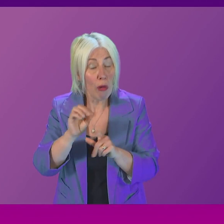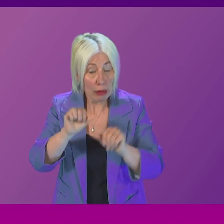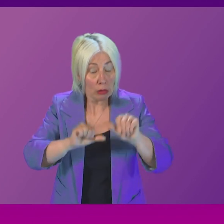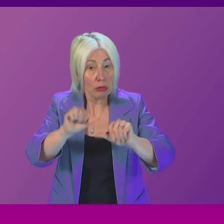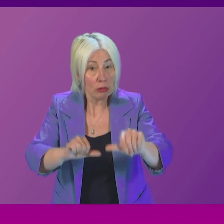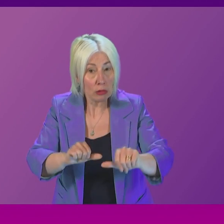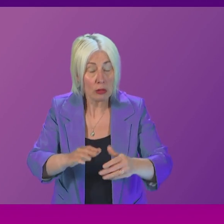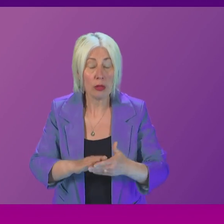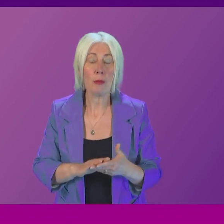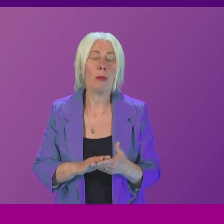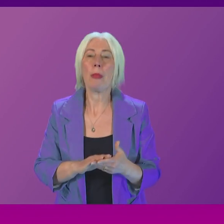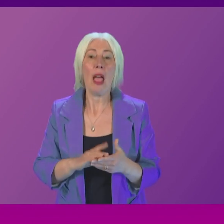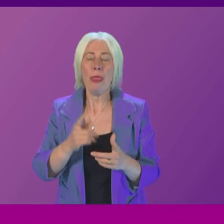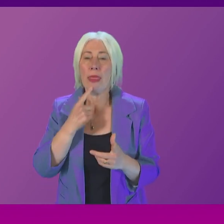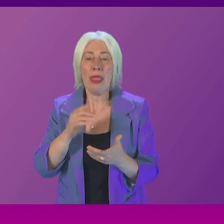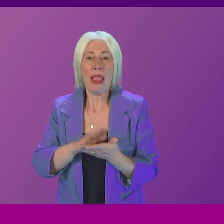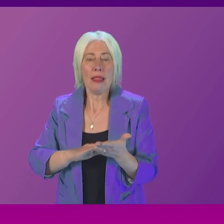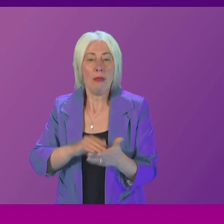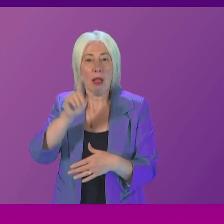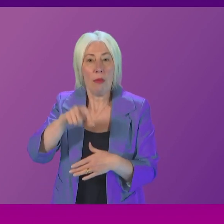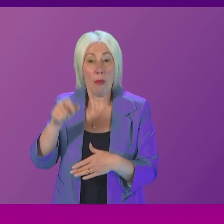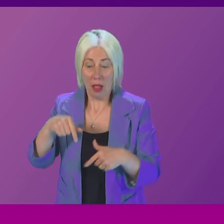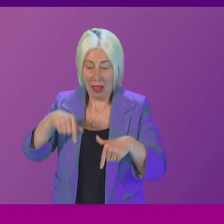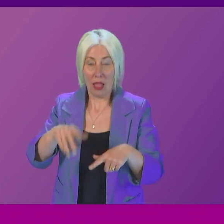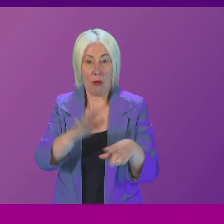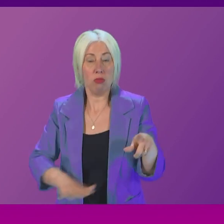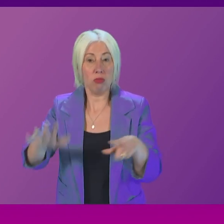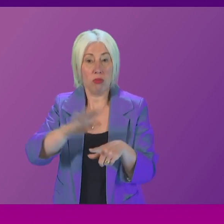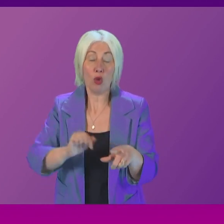That is not to take away from individuals right across this country who are waiting far too long.